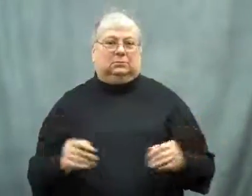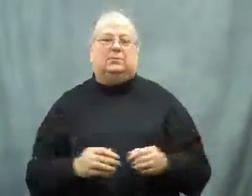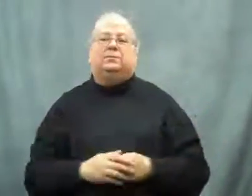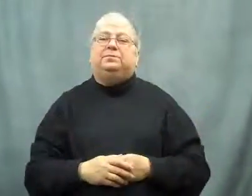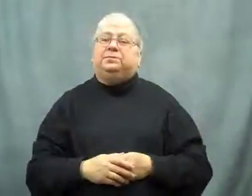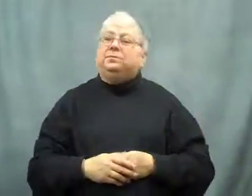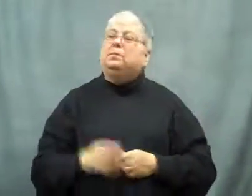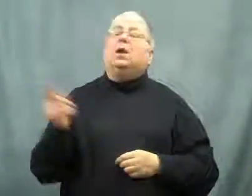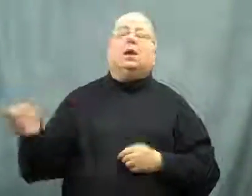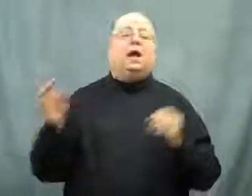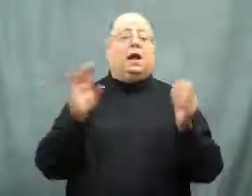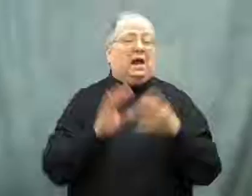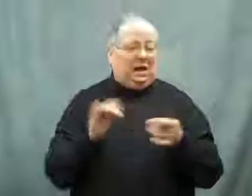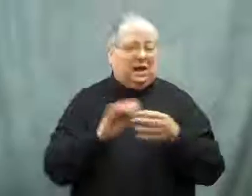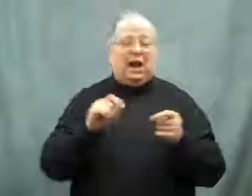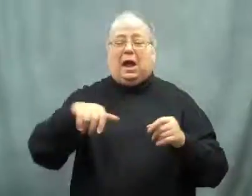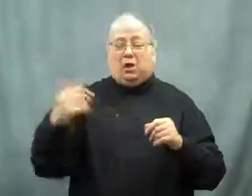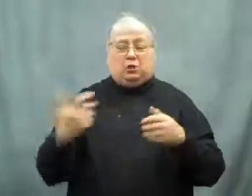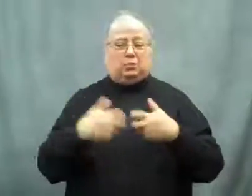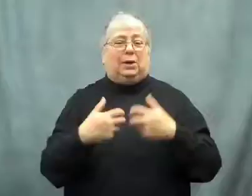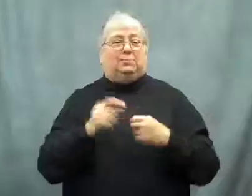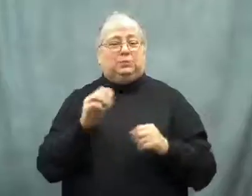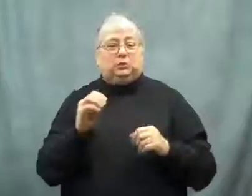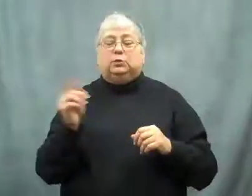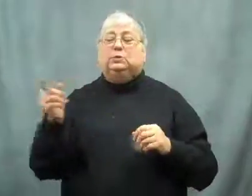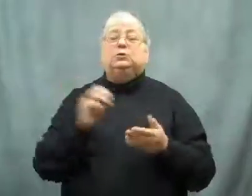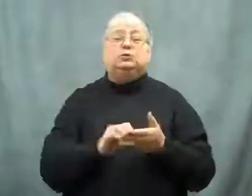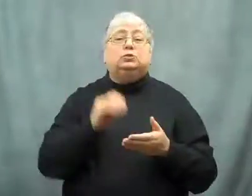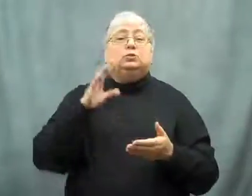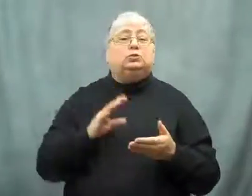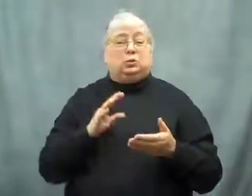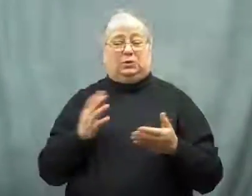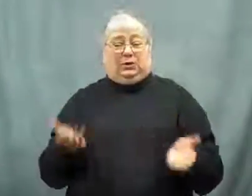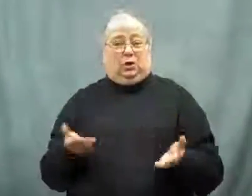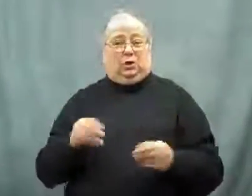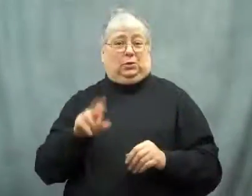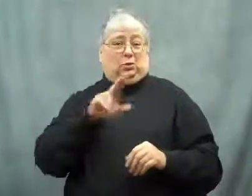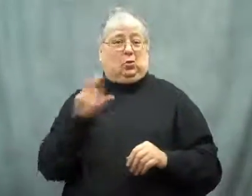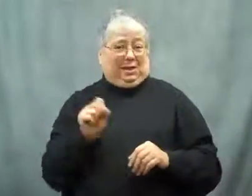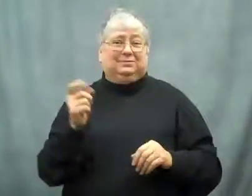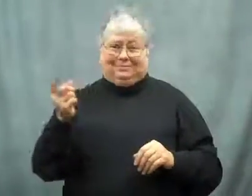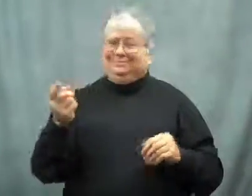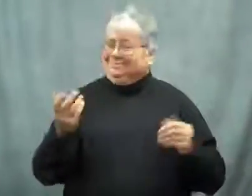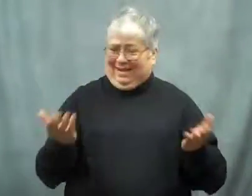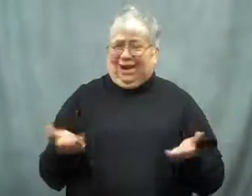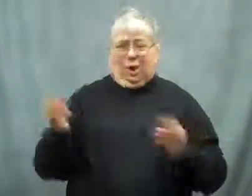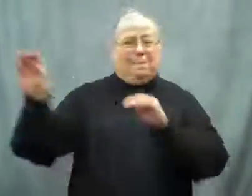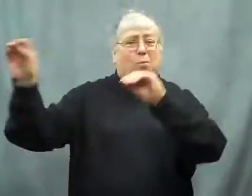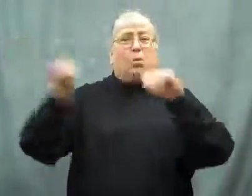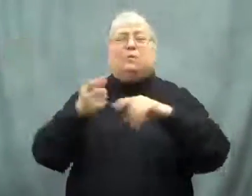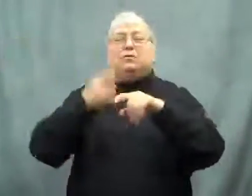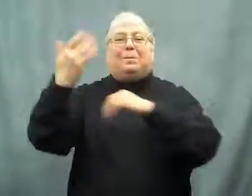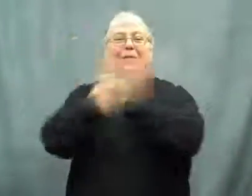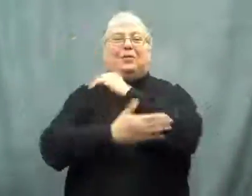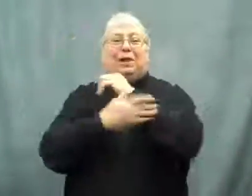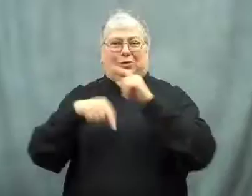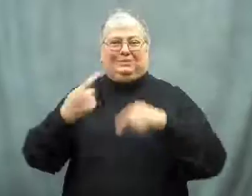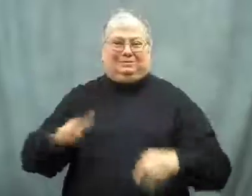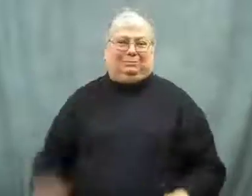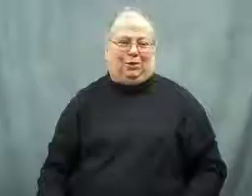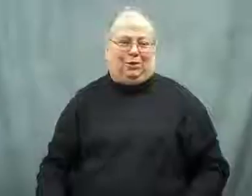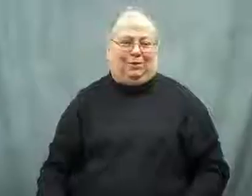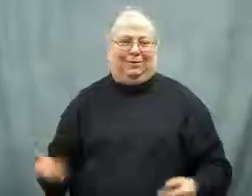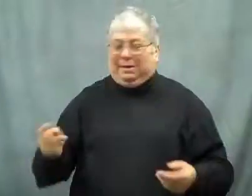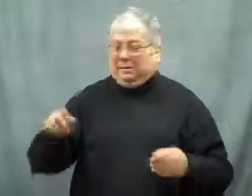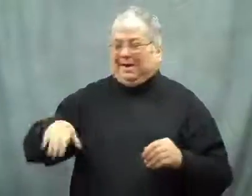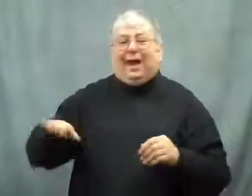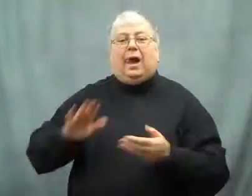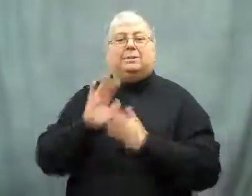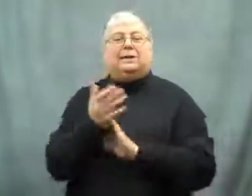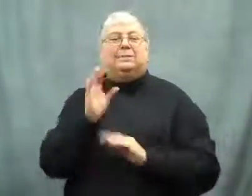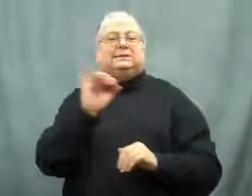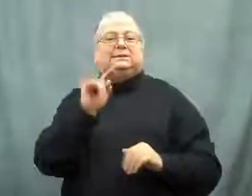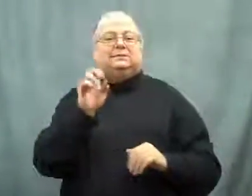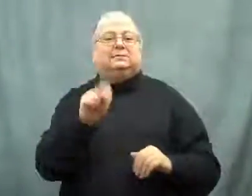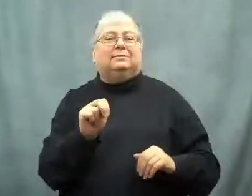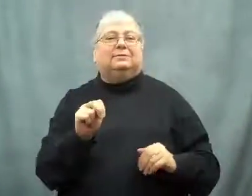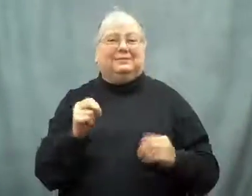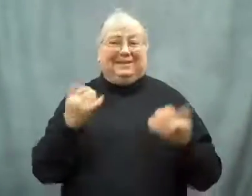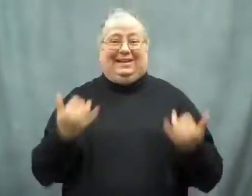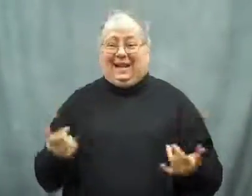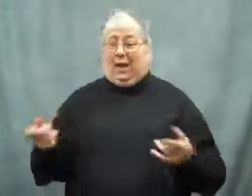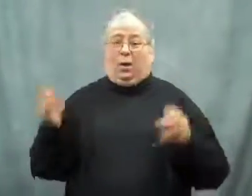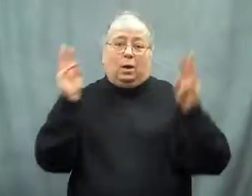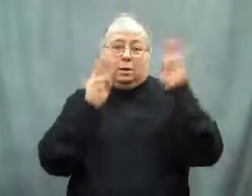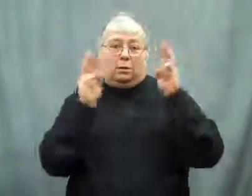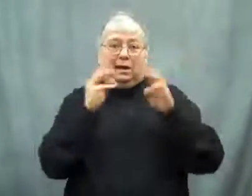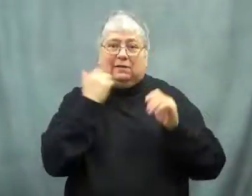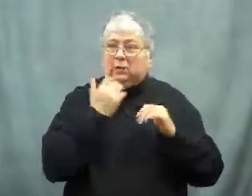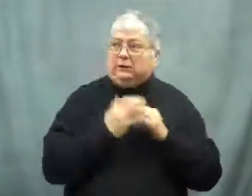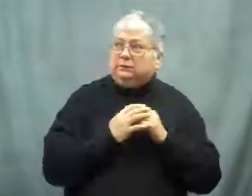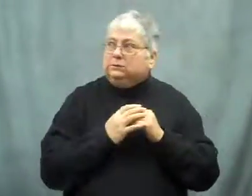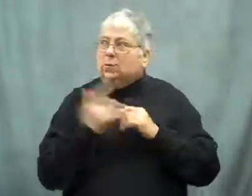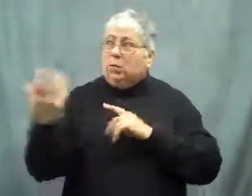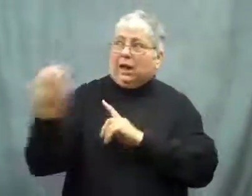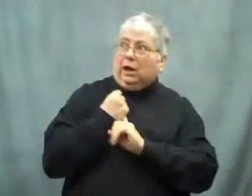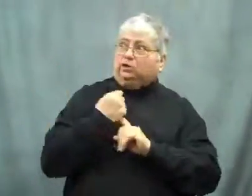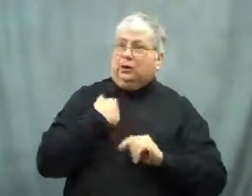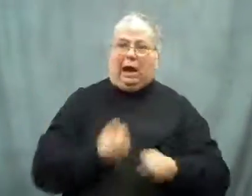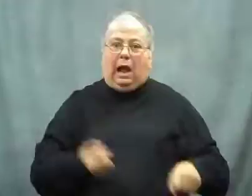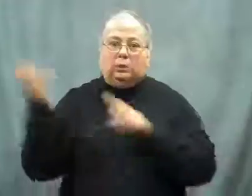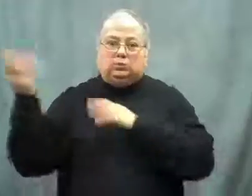He talked about students who moved to the U.S. when they were young.